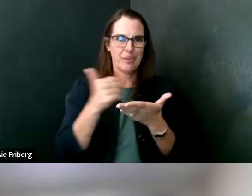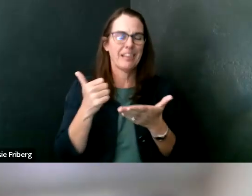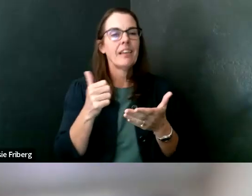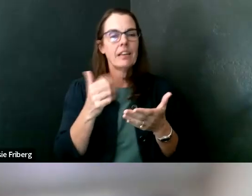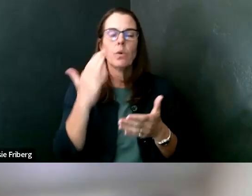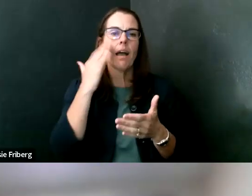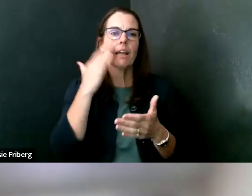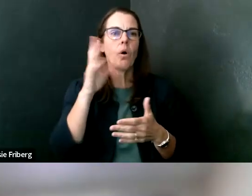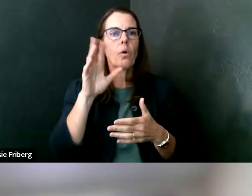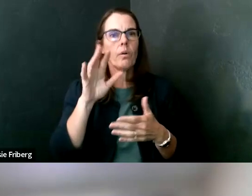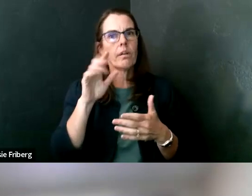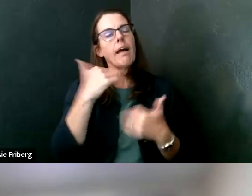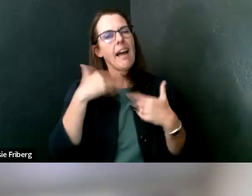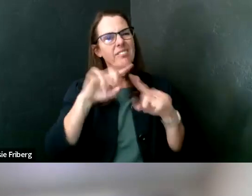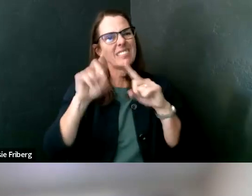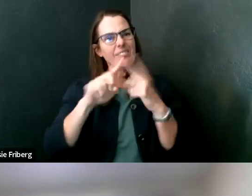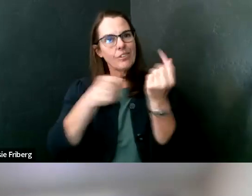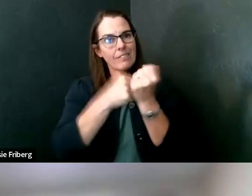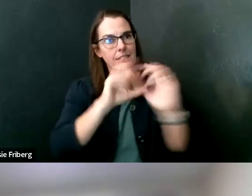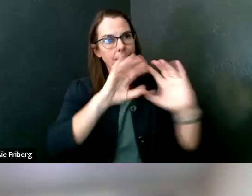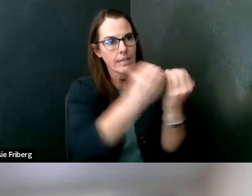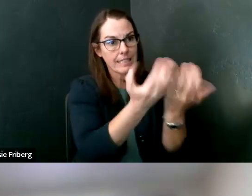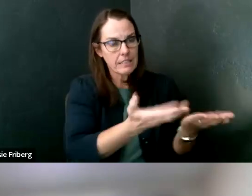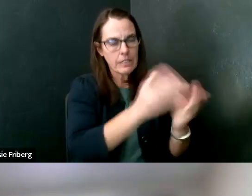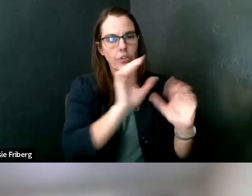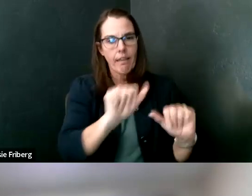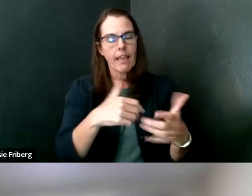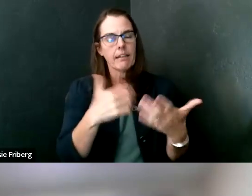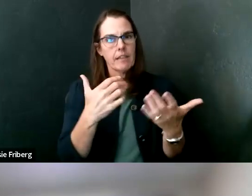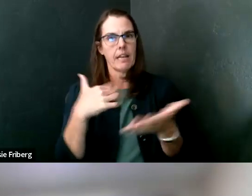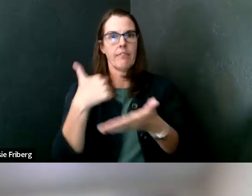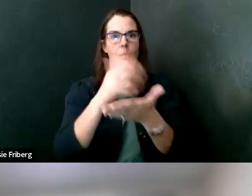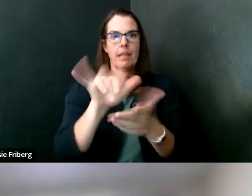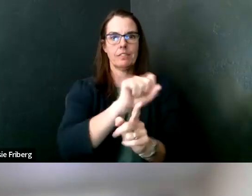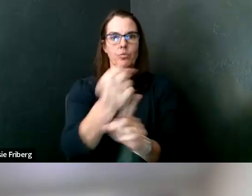know there's advocacy organizations here that also can help bridge that, but um I don't think I ever